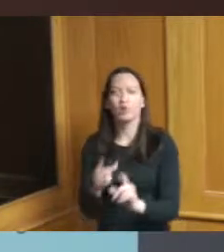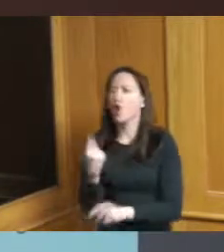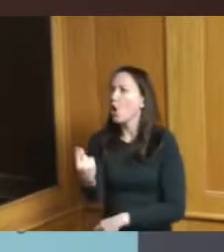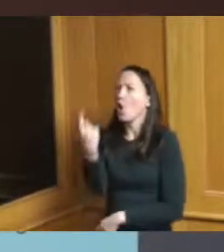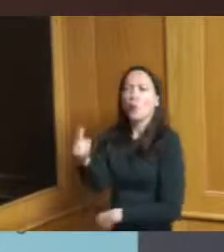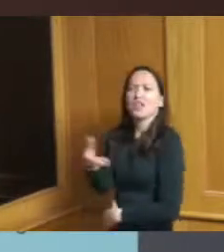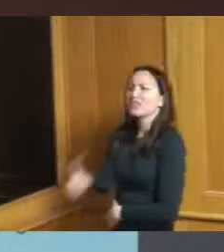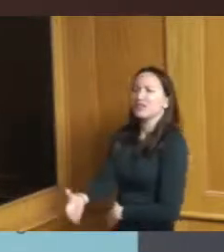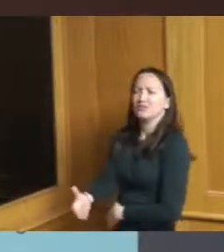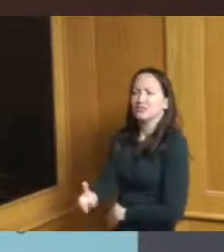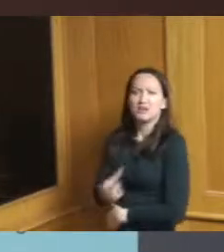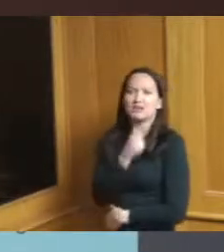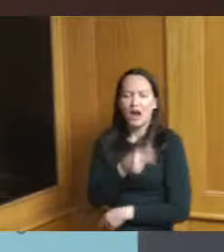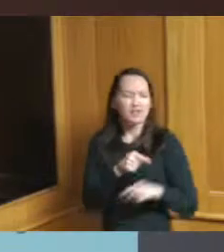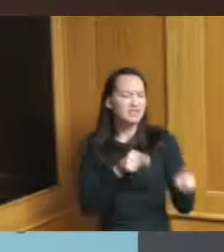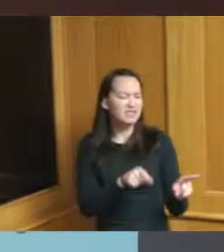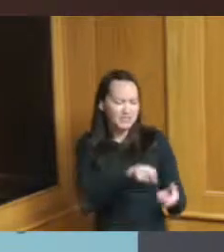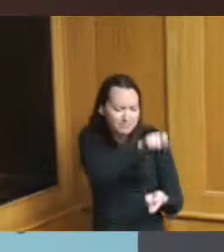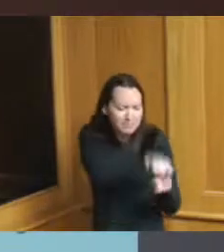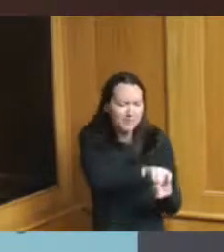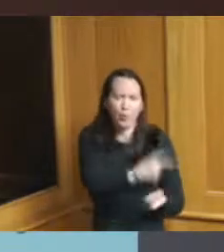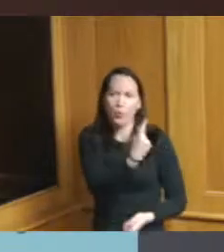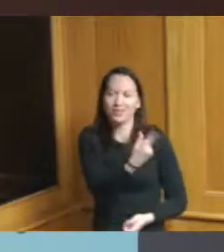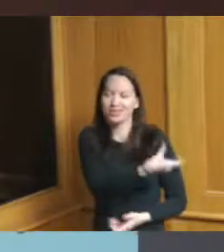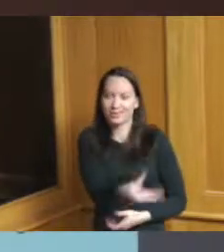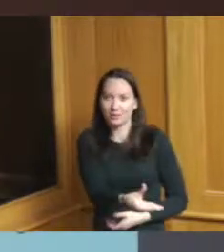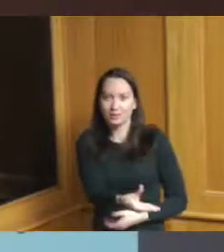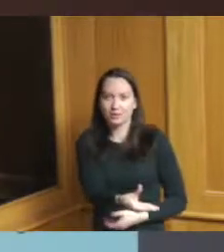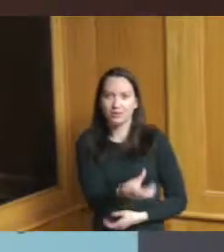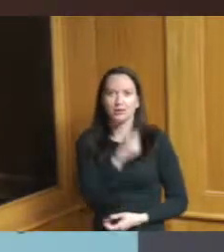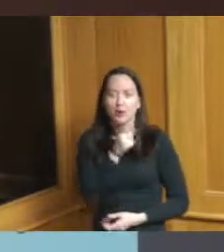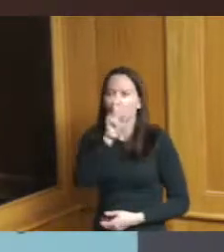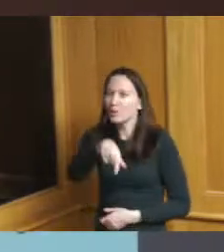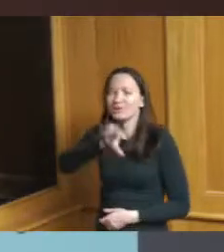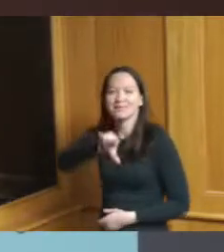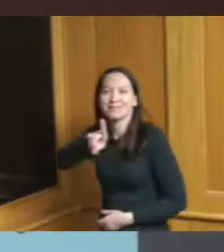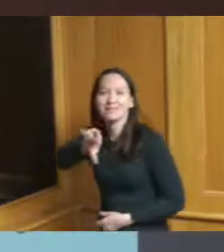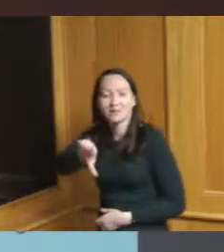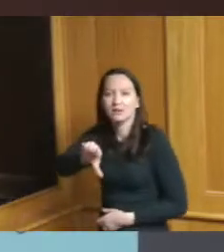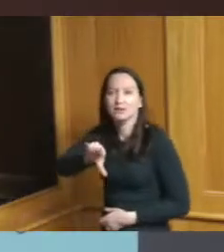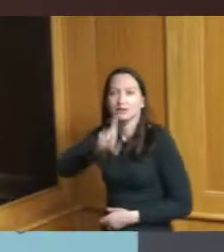not about this about that and specifically it's not just about Tuskegee it's about a real history